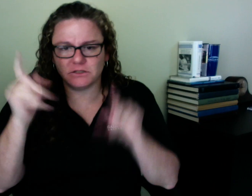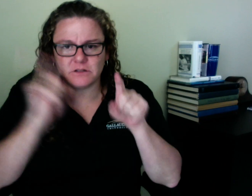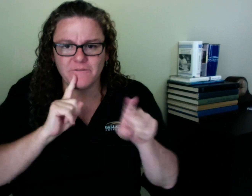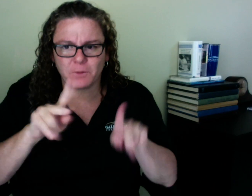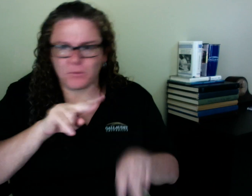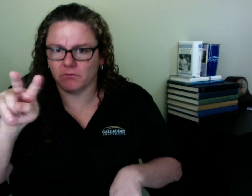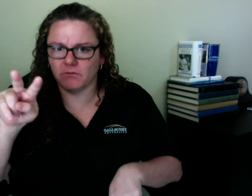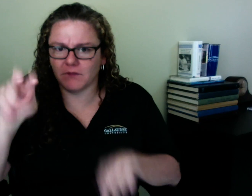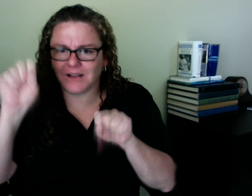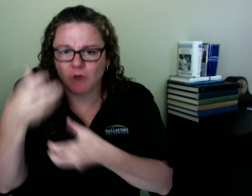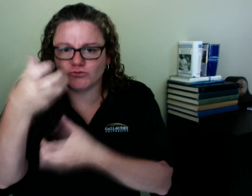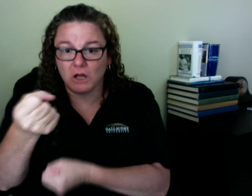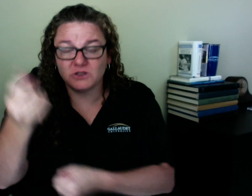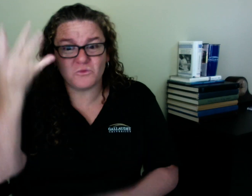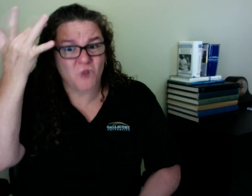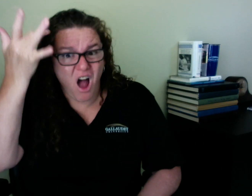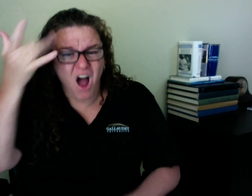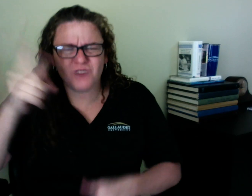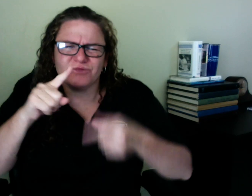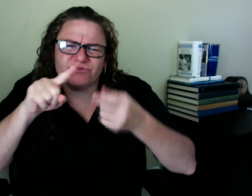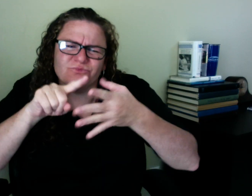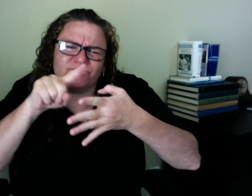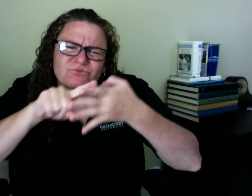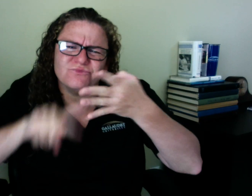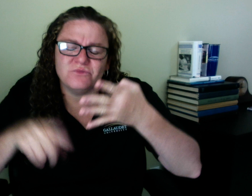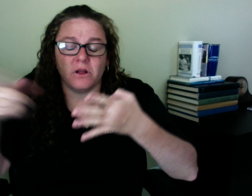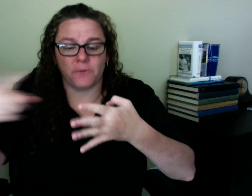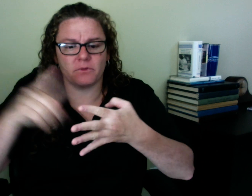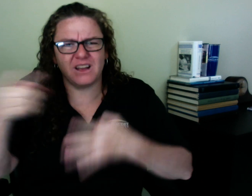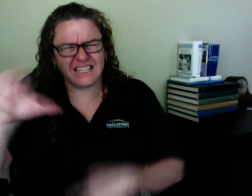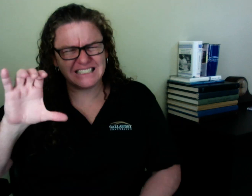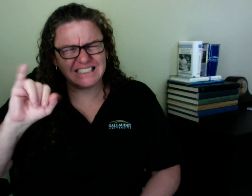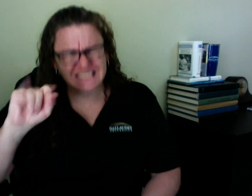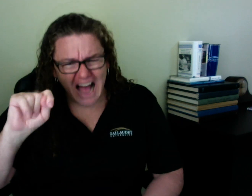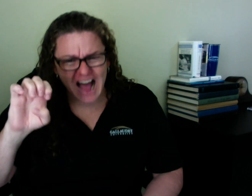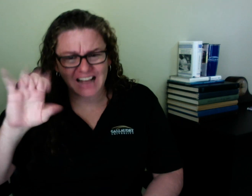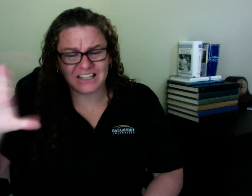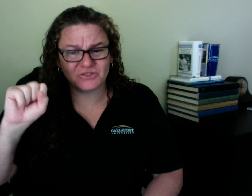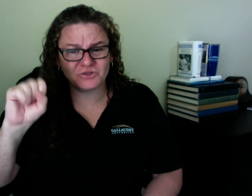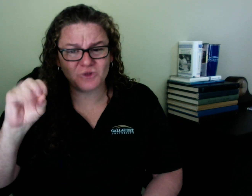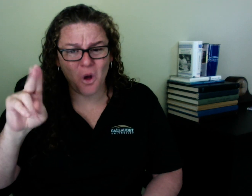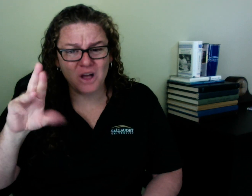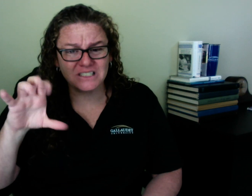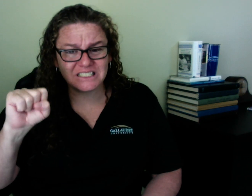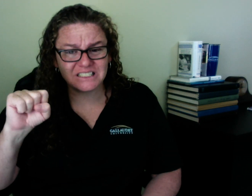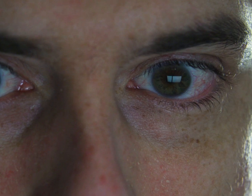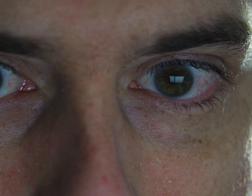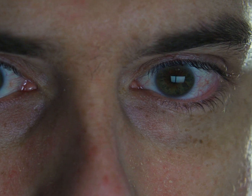"Deaf people can trust him because he cites his sources.